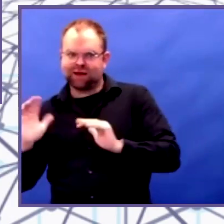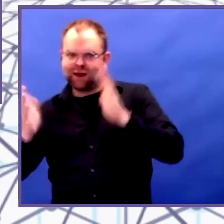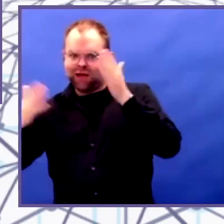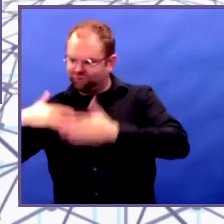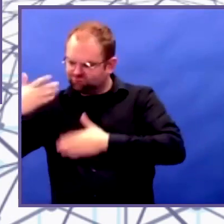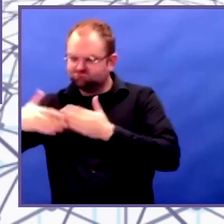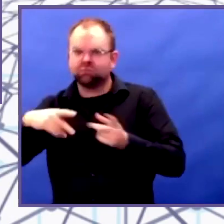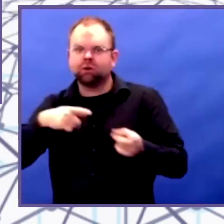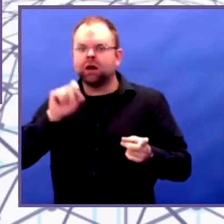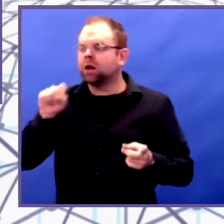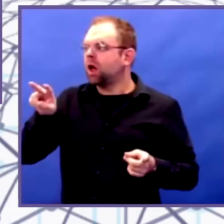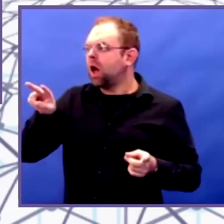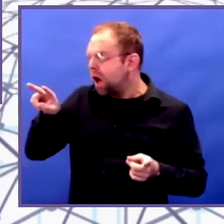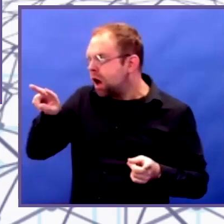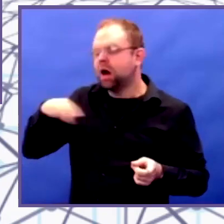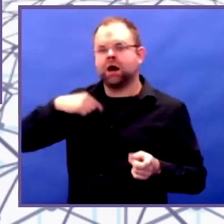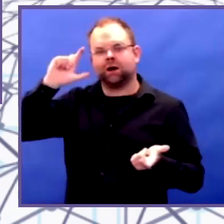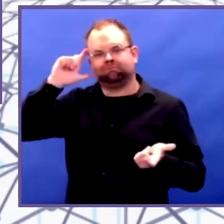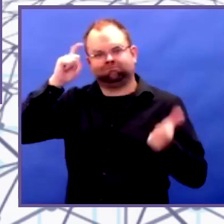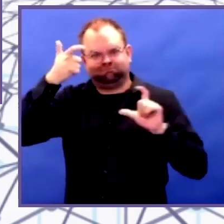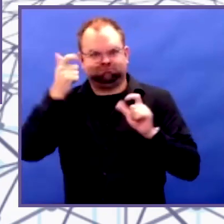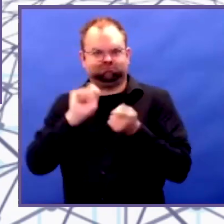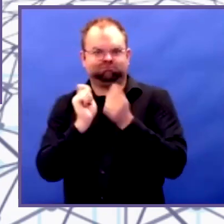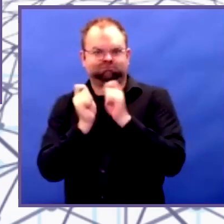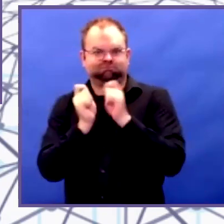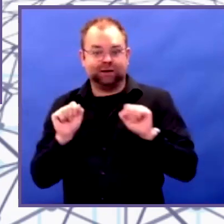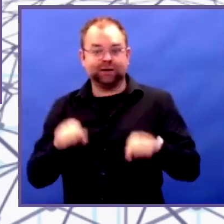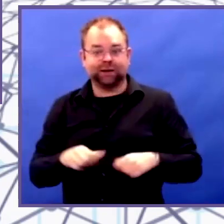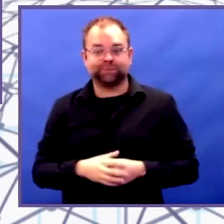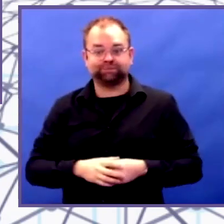Because addressing the challenges faced by our persons with disabilities does not only